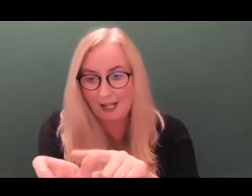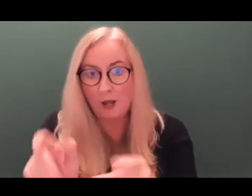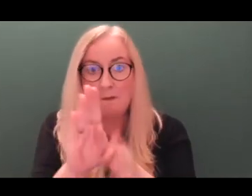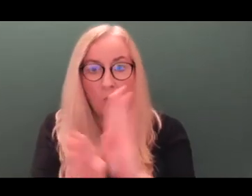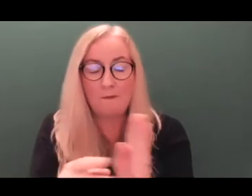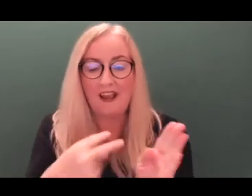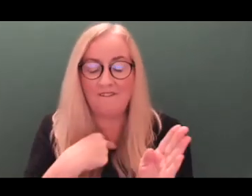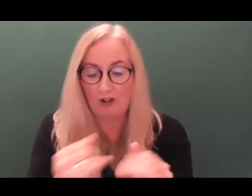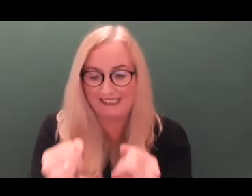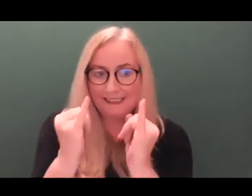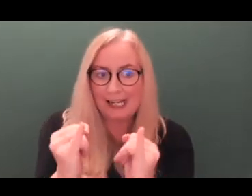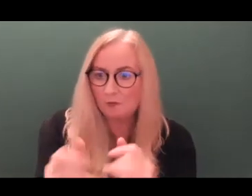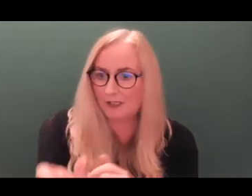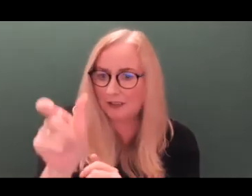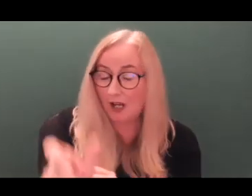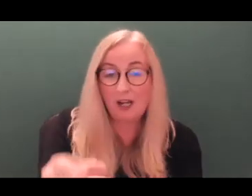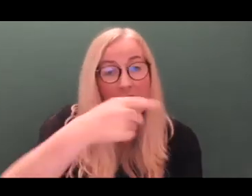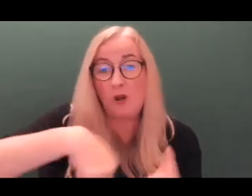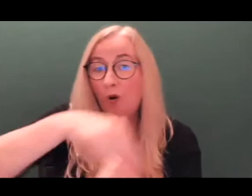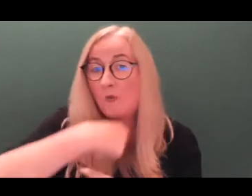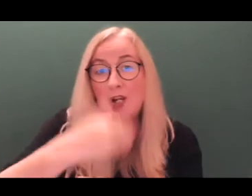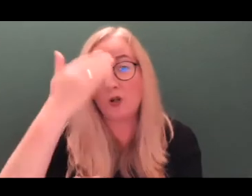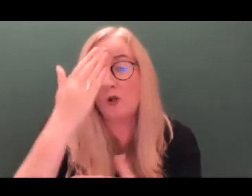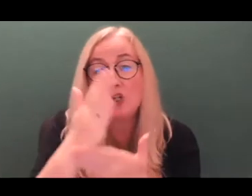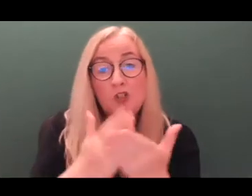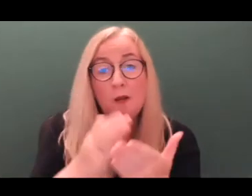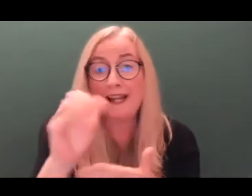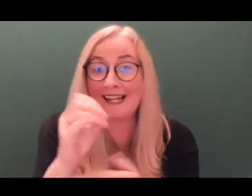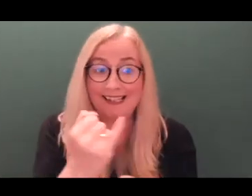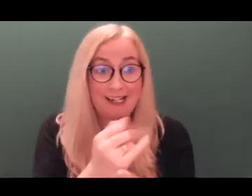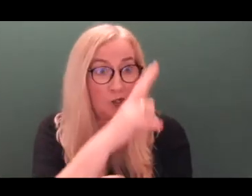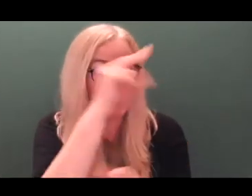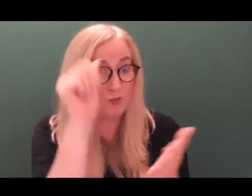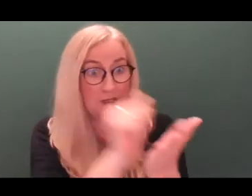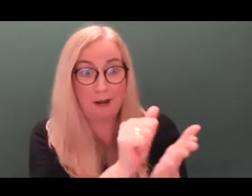and we all know of certain cases that have been in the papers. And that's the ones where they were so